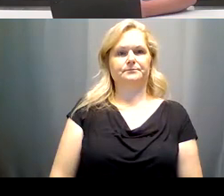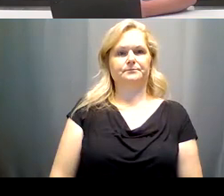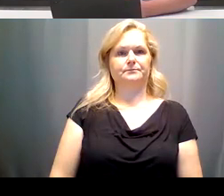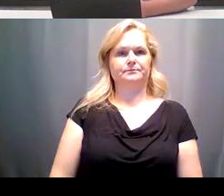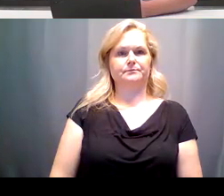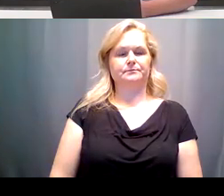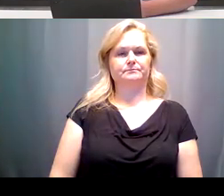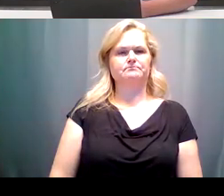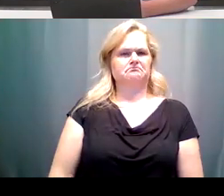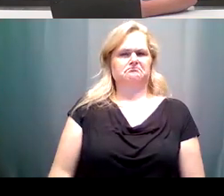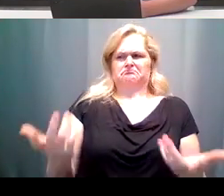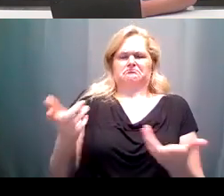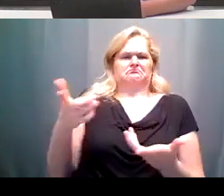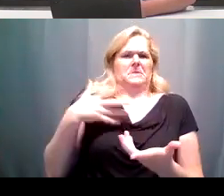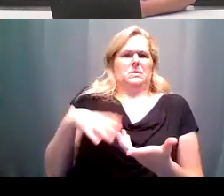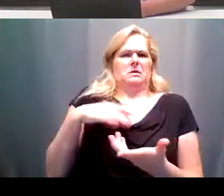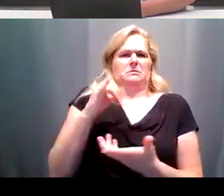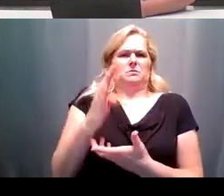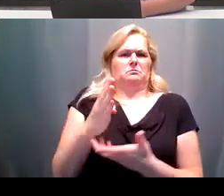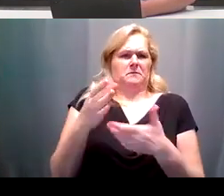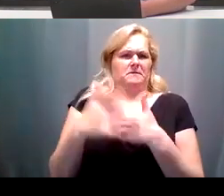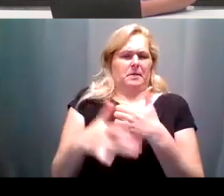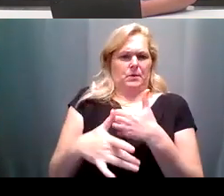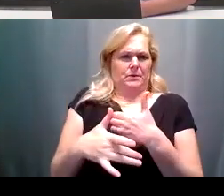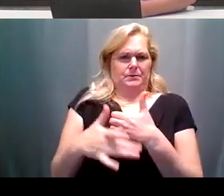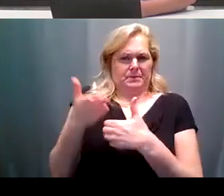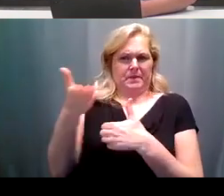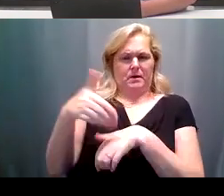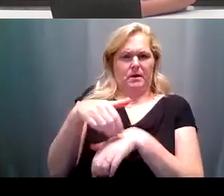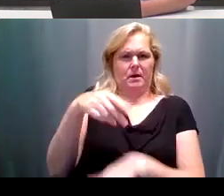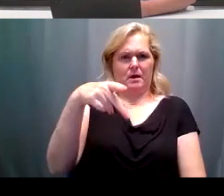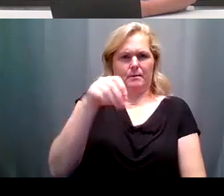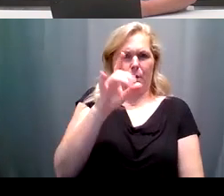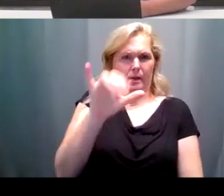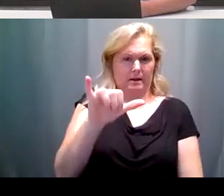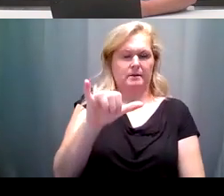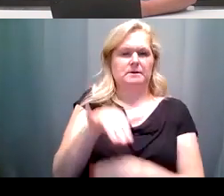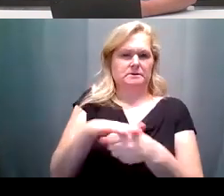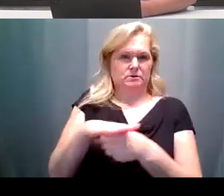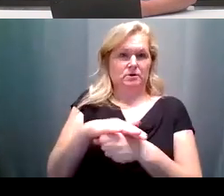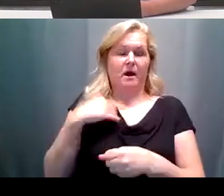What kind of jobs are available at the polling stations? There are four different roles